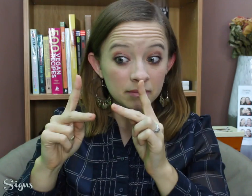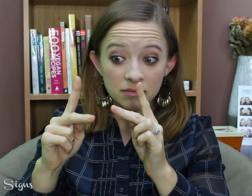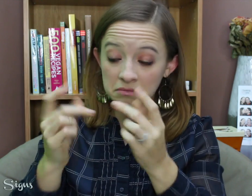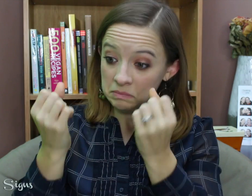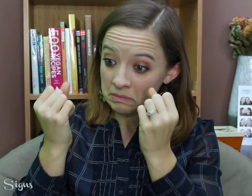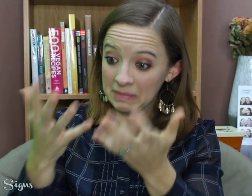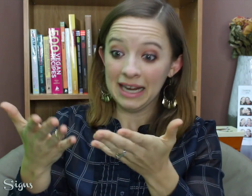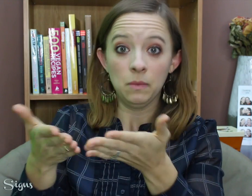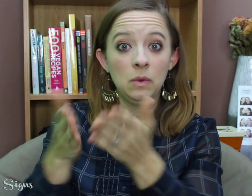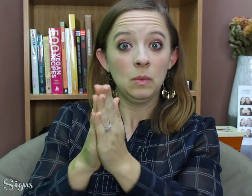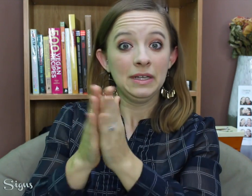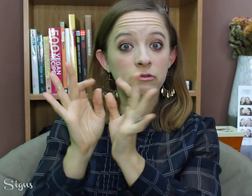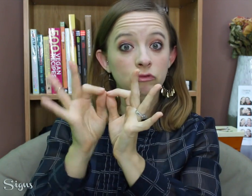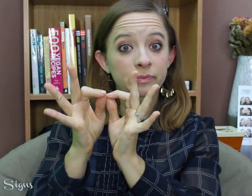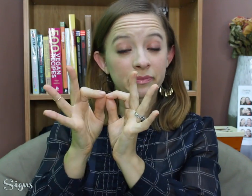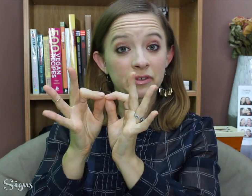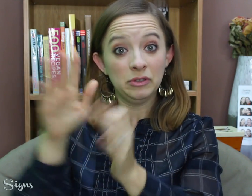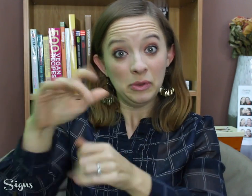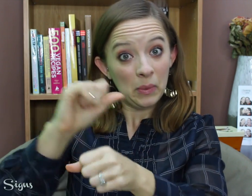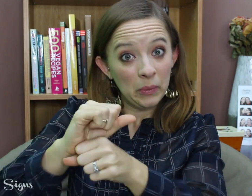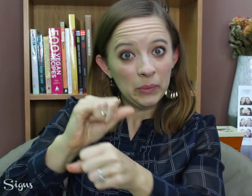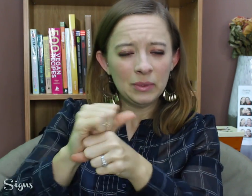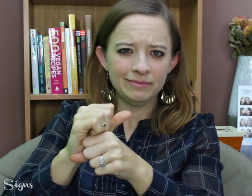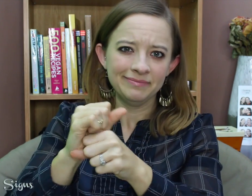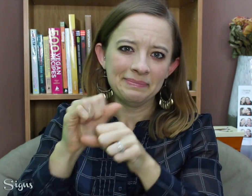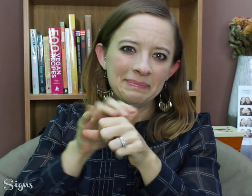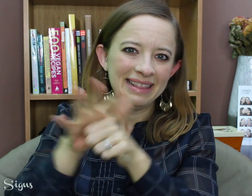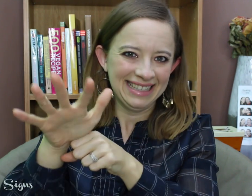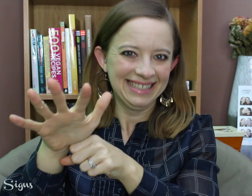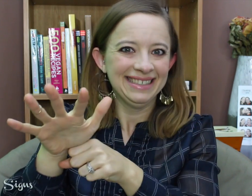a lot of deaf people, so there's a lot of request for interpreters